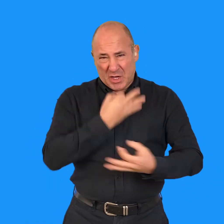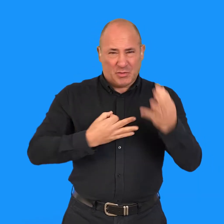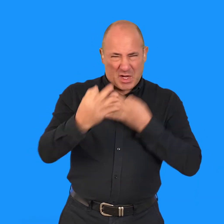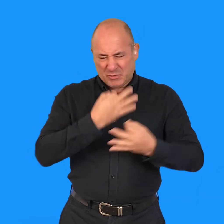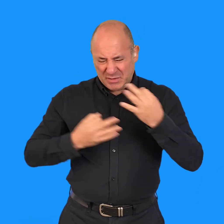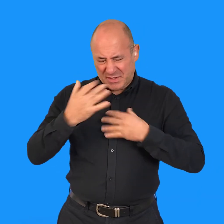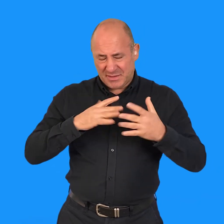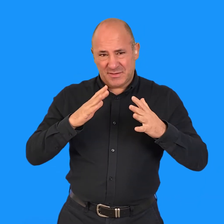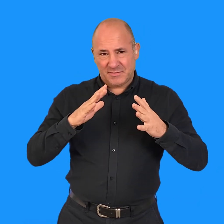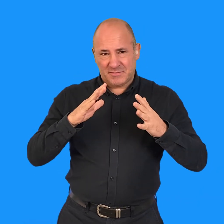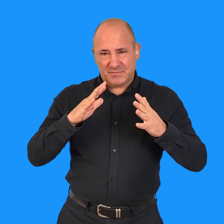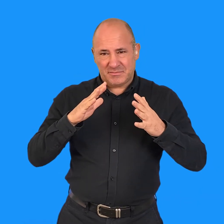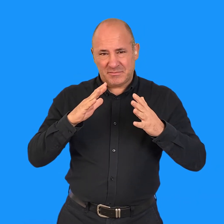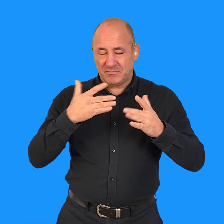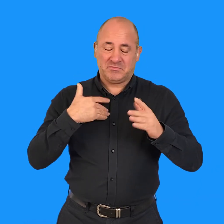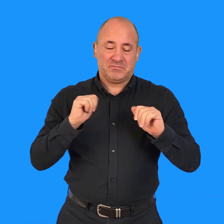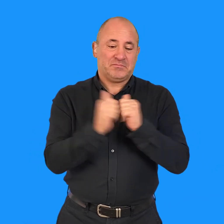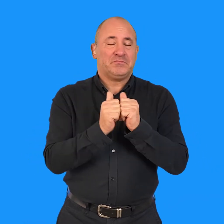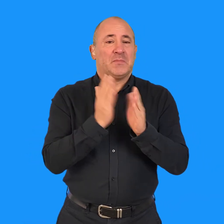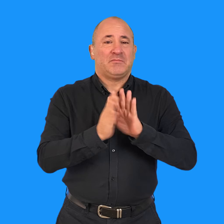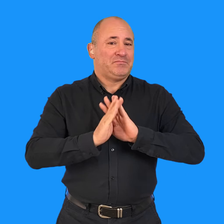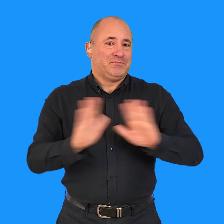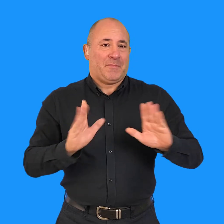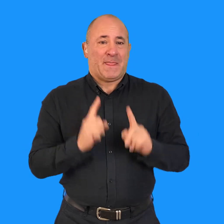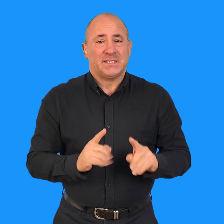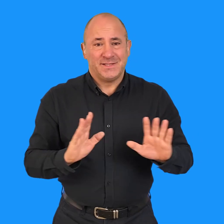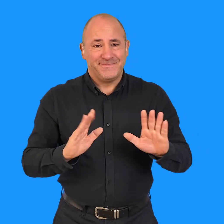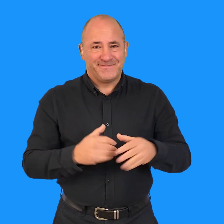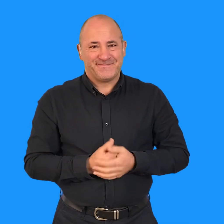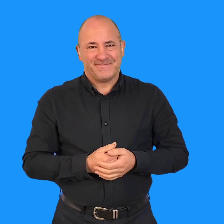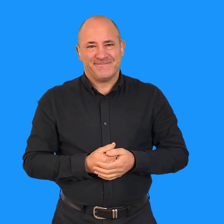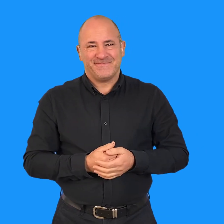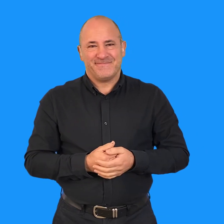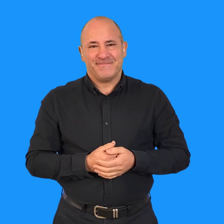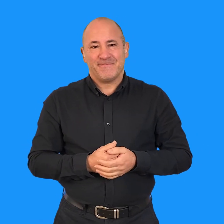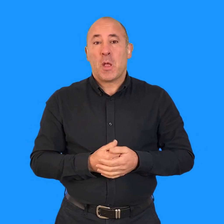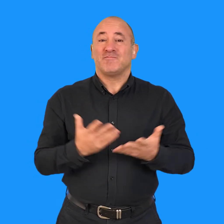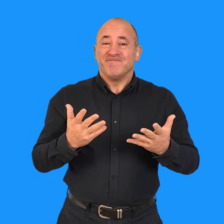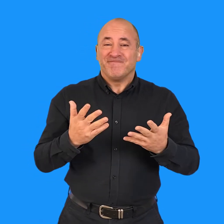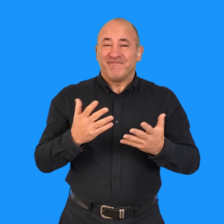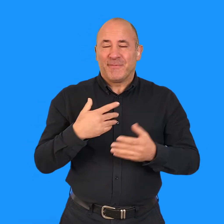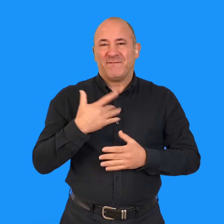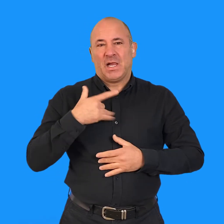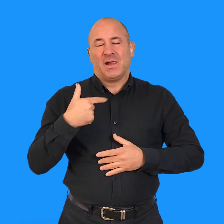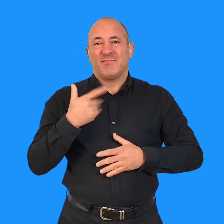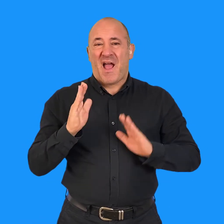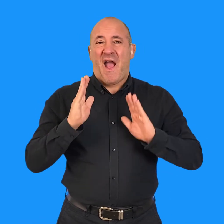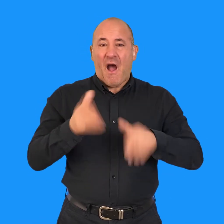And I think that I interrogated that and it passed. But I think that on the one hand I think it was necessary